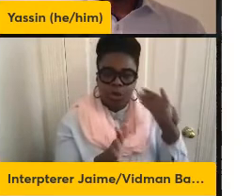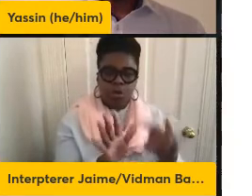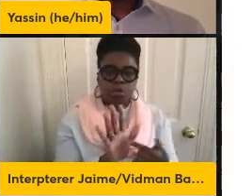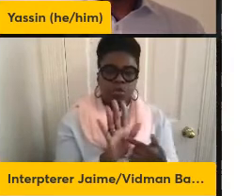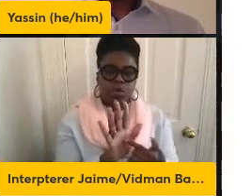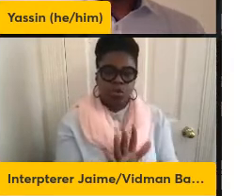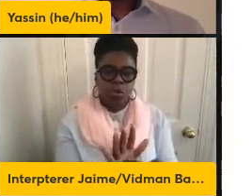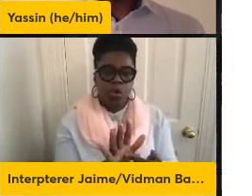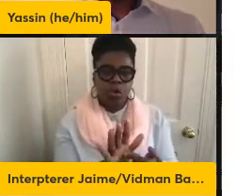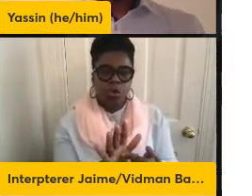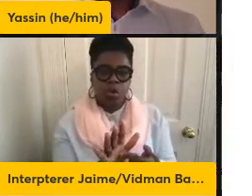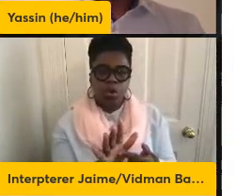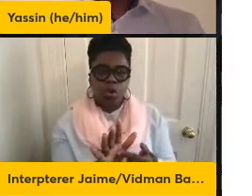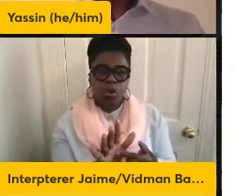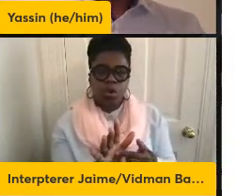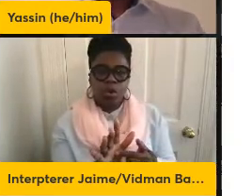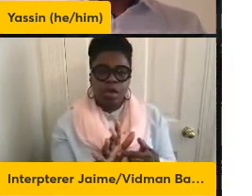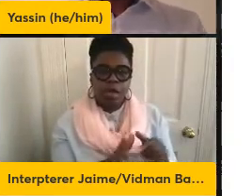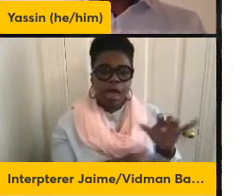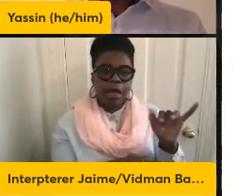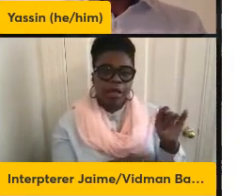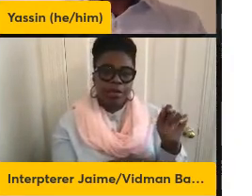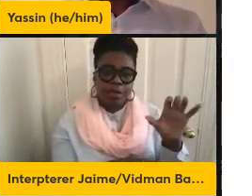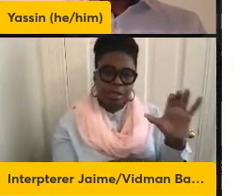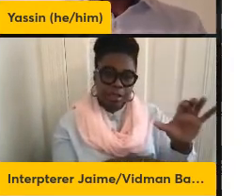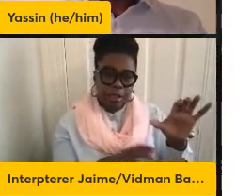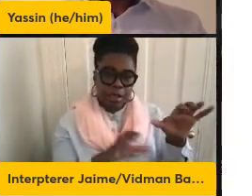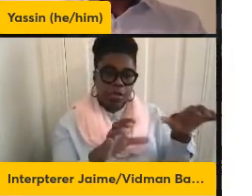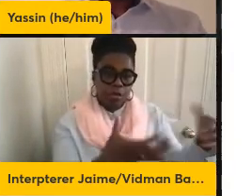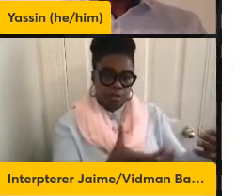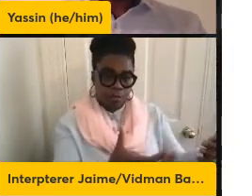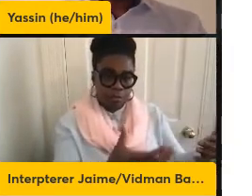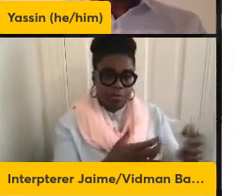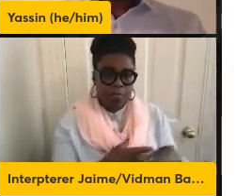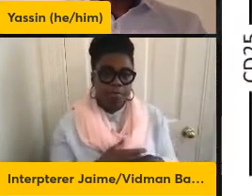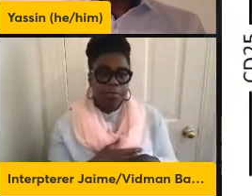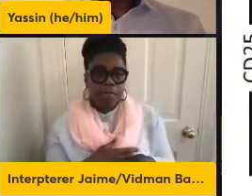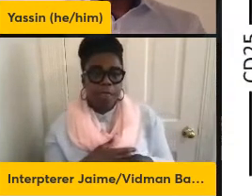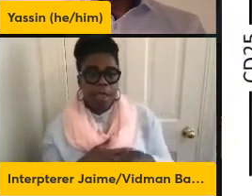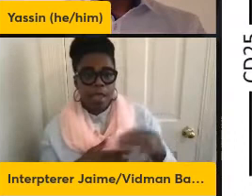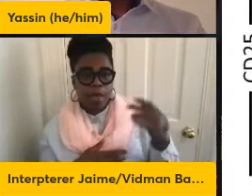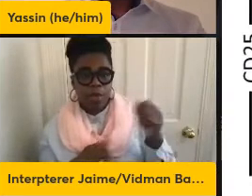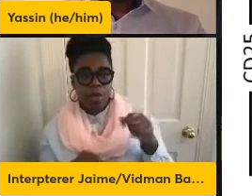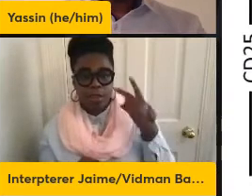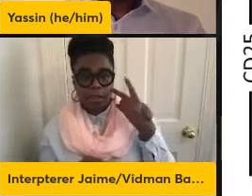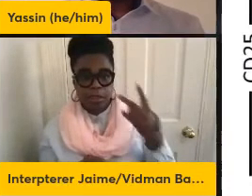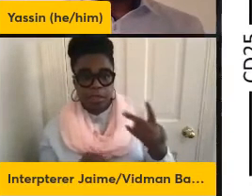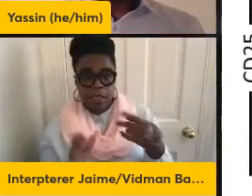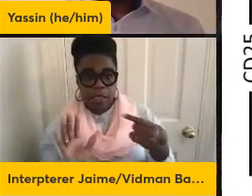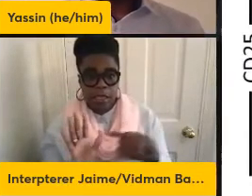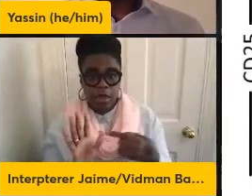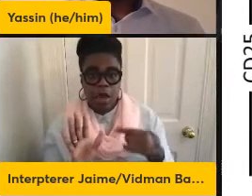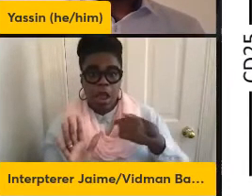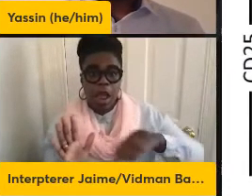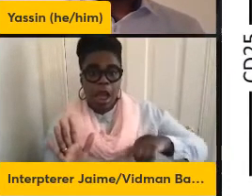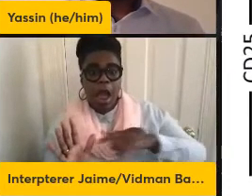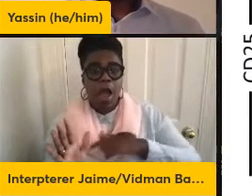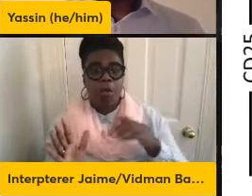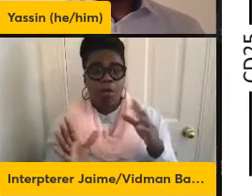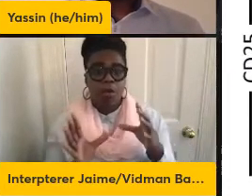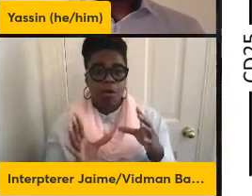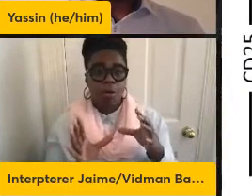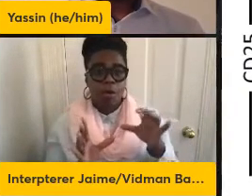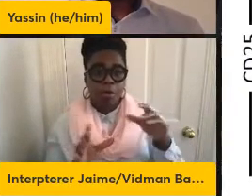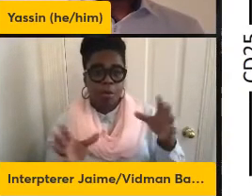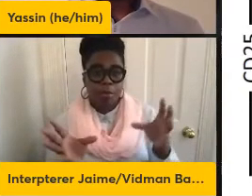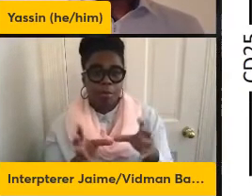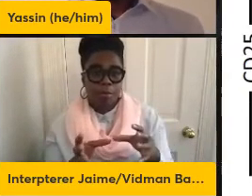IOC populations. And what we've seen, what we can see here is that our population, the CD 25, positive population,